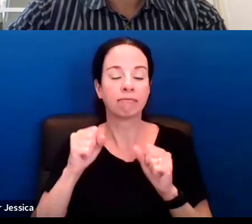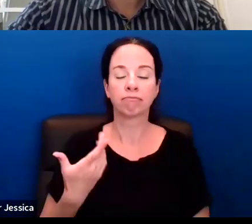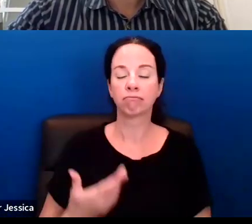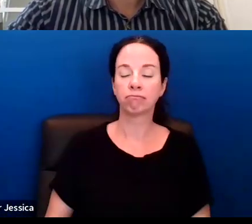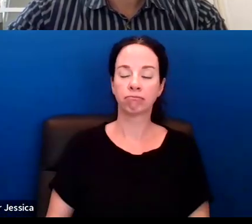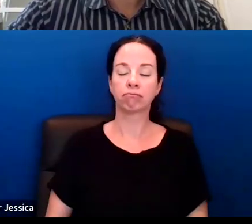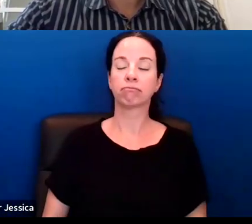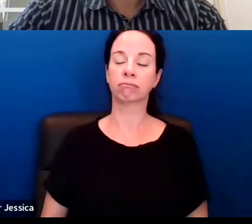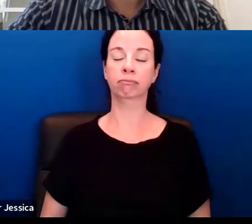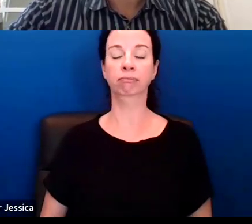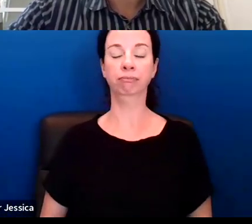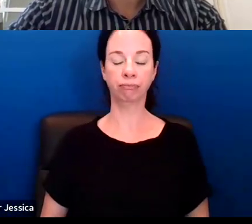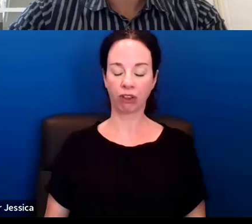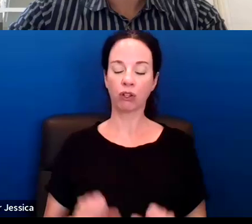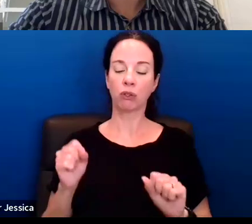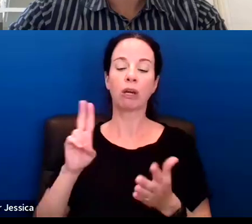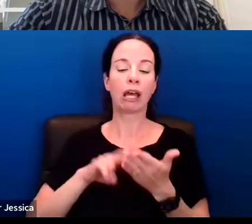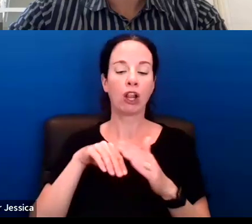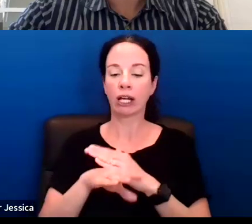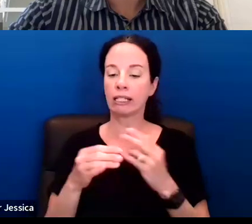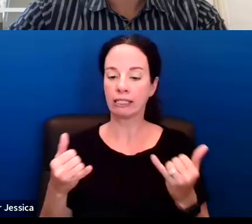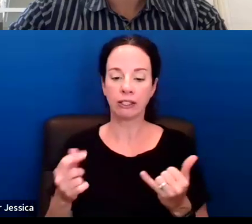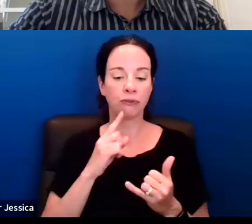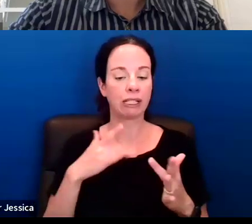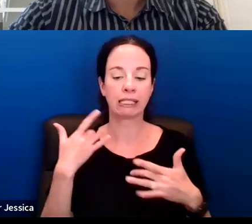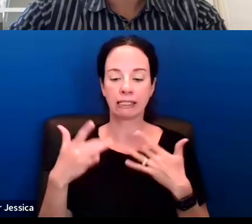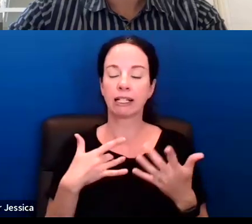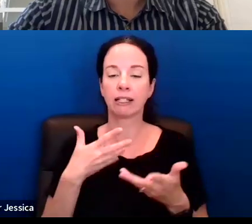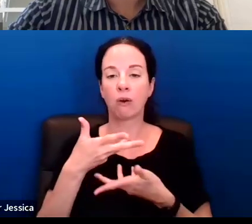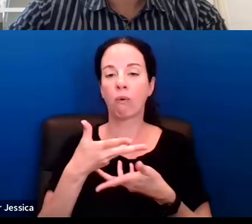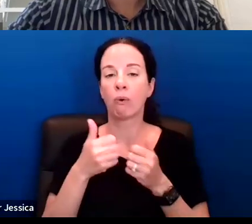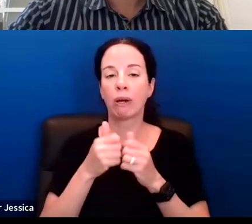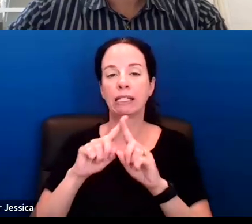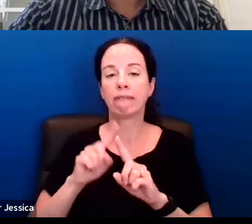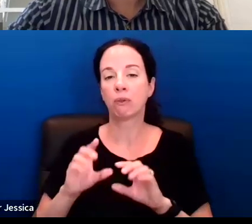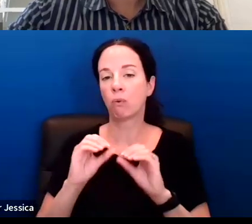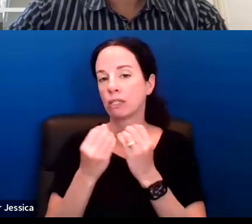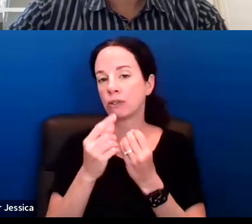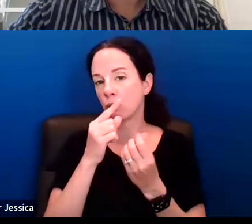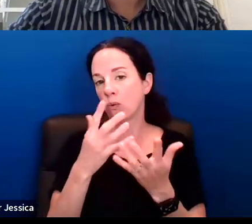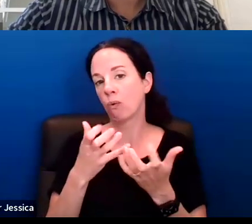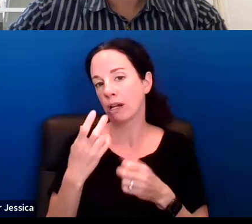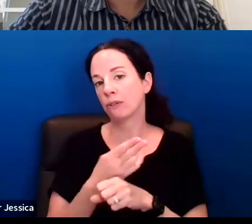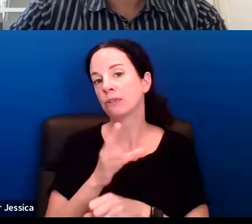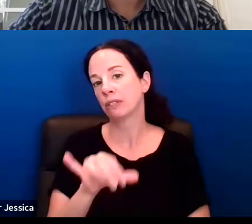so you can log in today, and we're very excited to work with organizations who want to use it, for